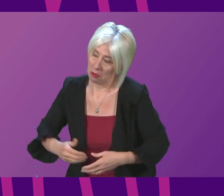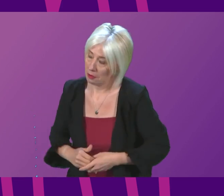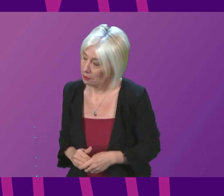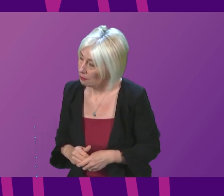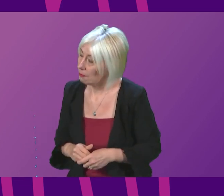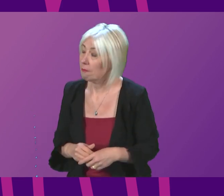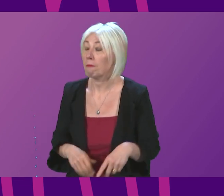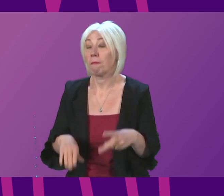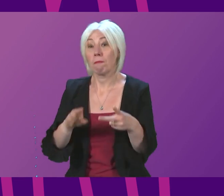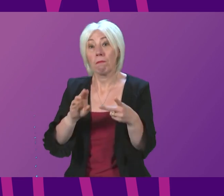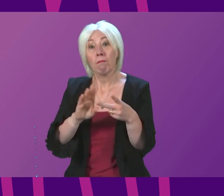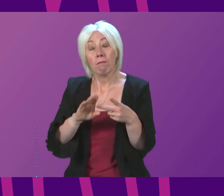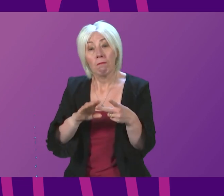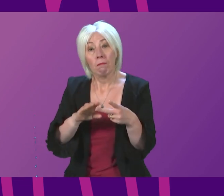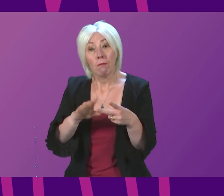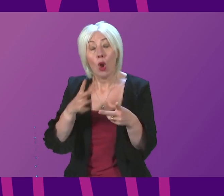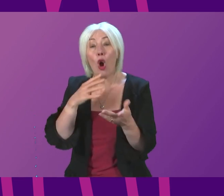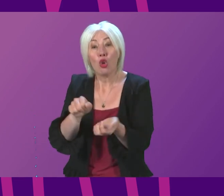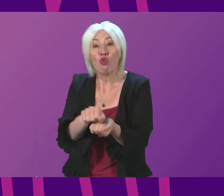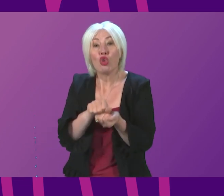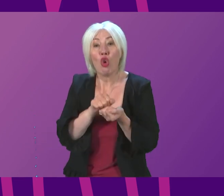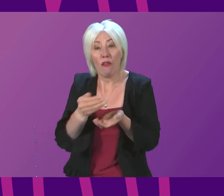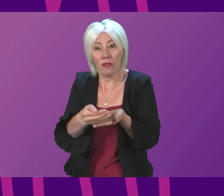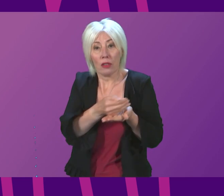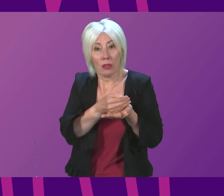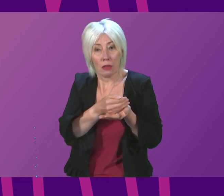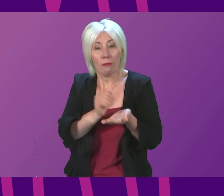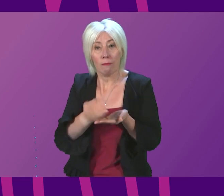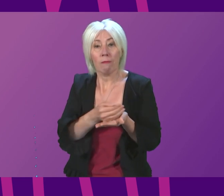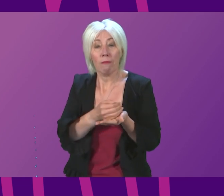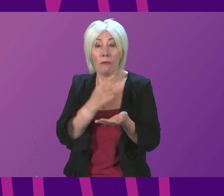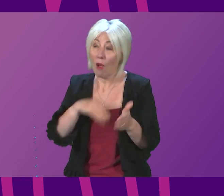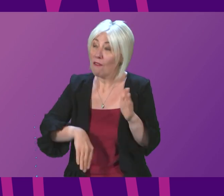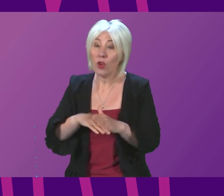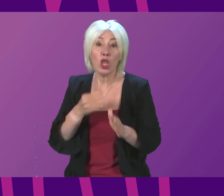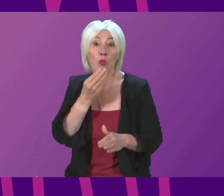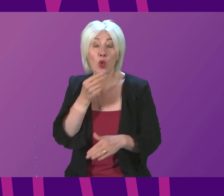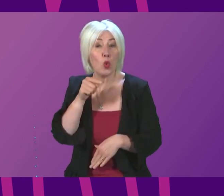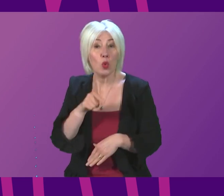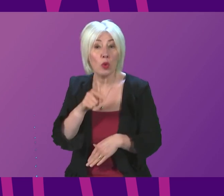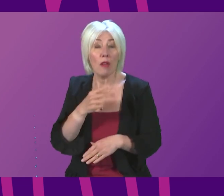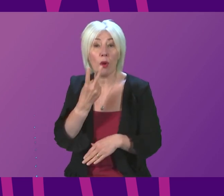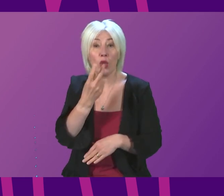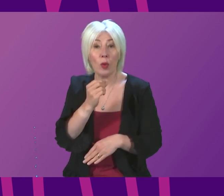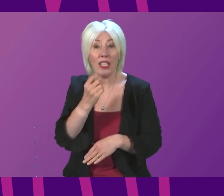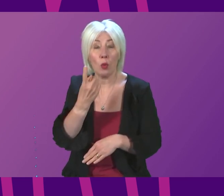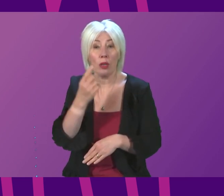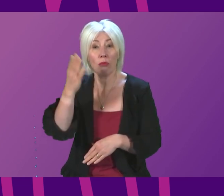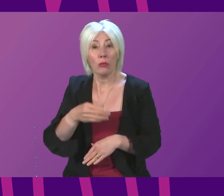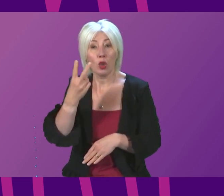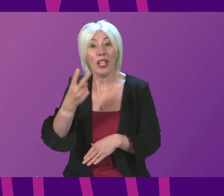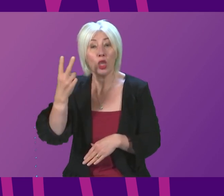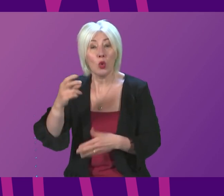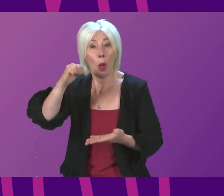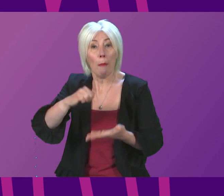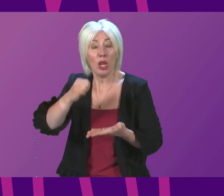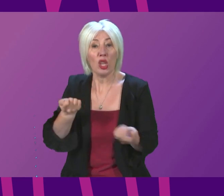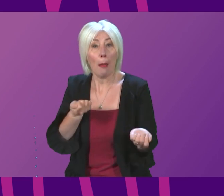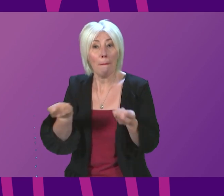The reserves were fully utilised as part of the 2021-22 budget management process.